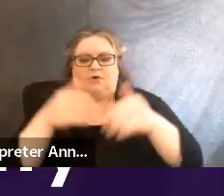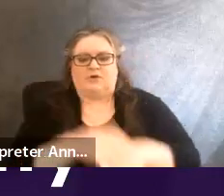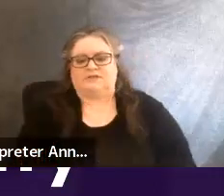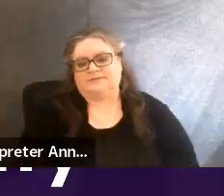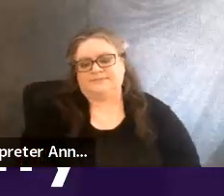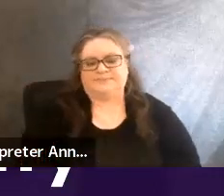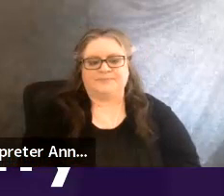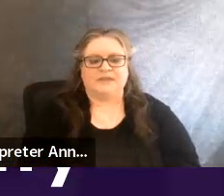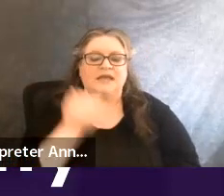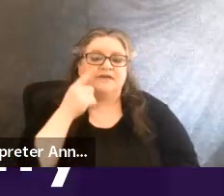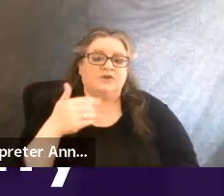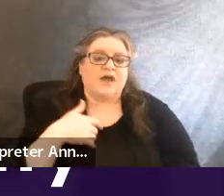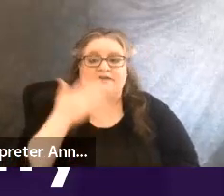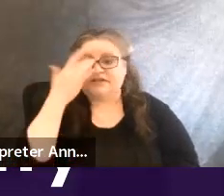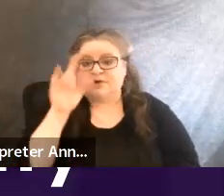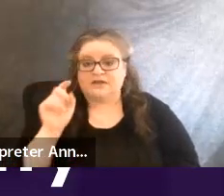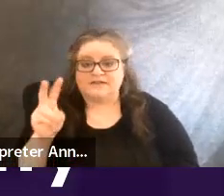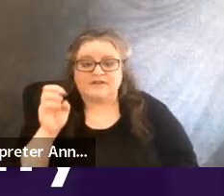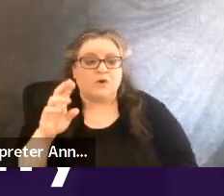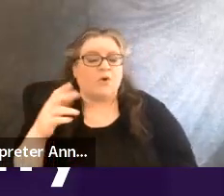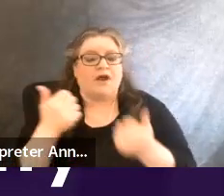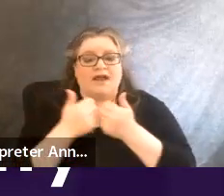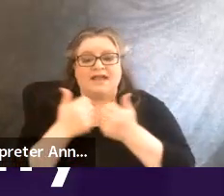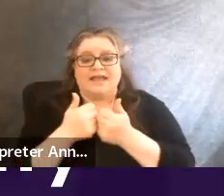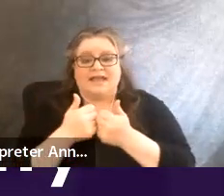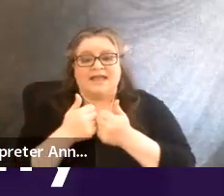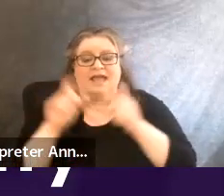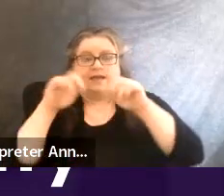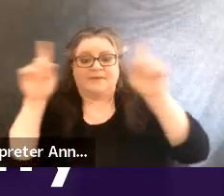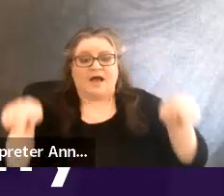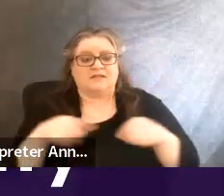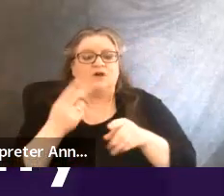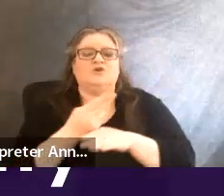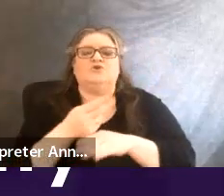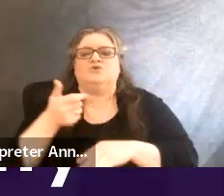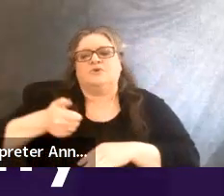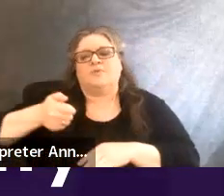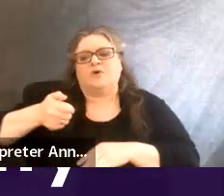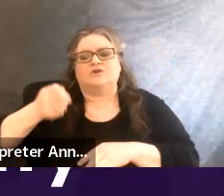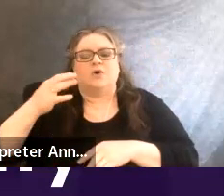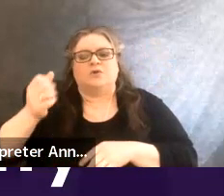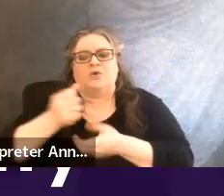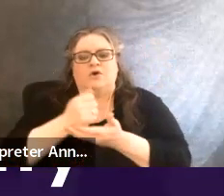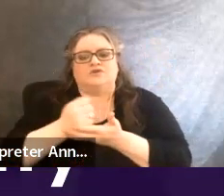So, if you have a smart TV or a game console, you normally use your remote control or your joystick to move around